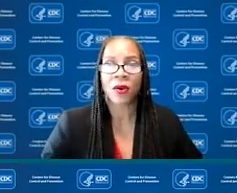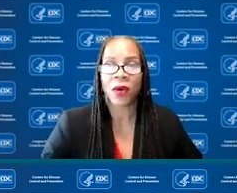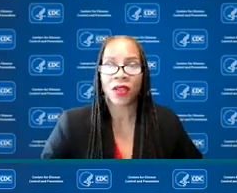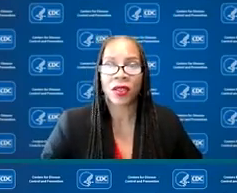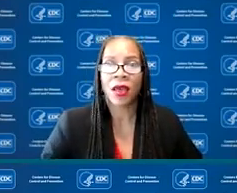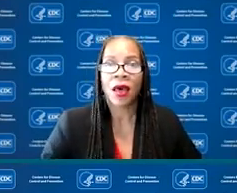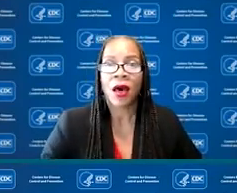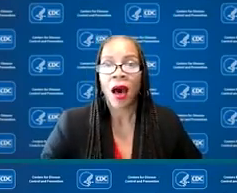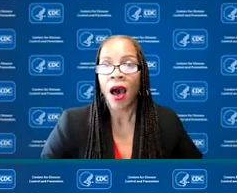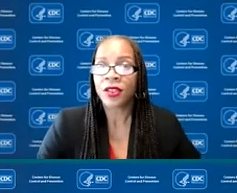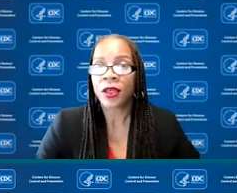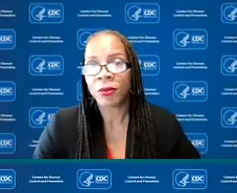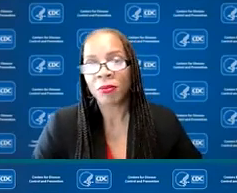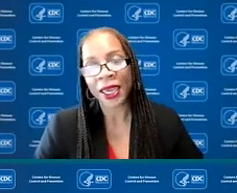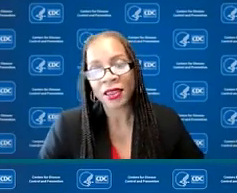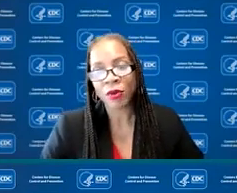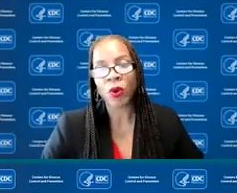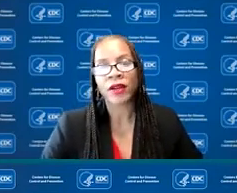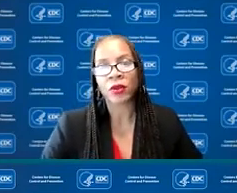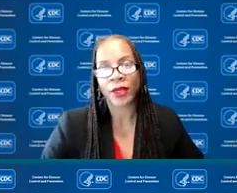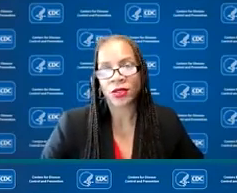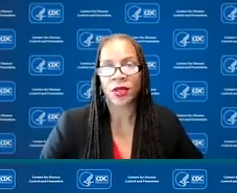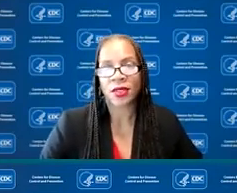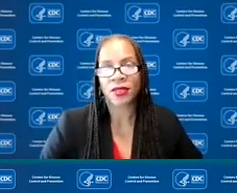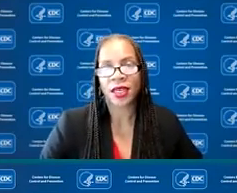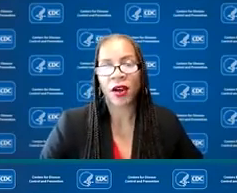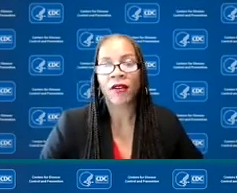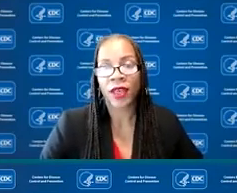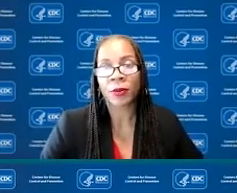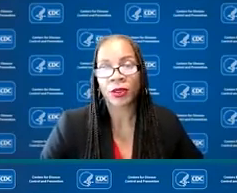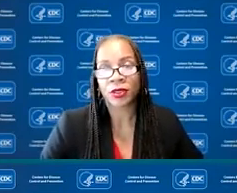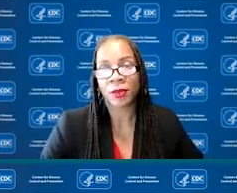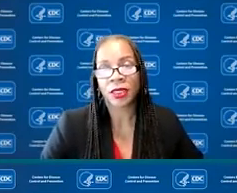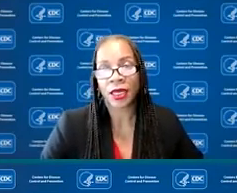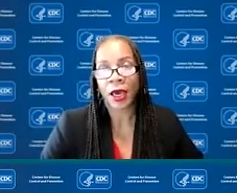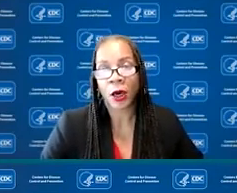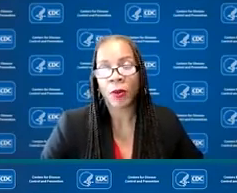in the question. Also, making them aware of the resources that are available to them to get help: